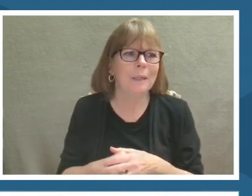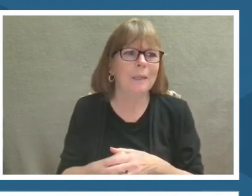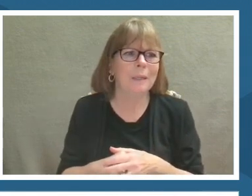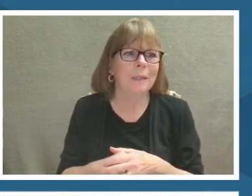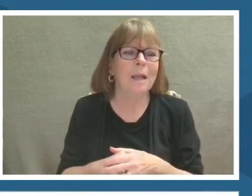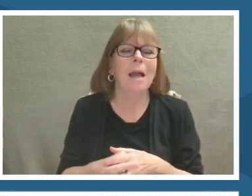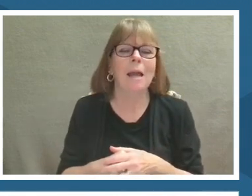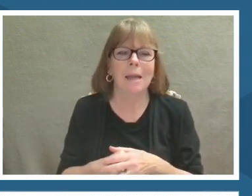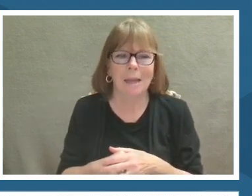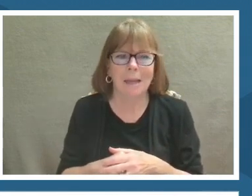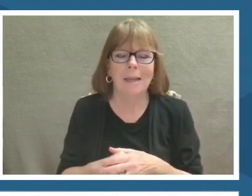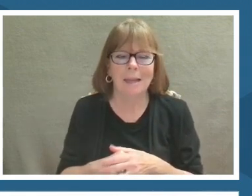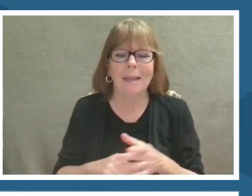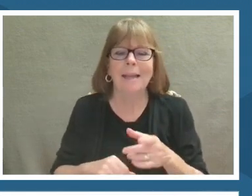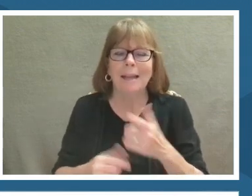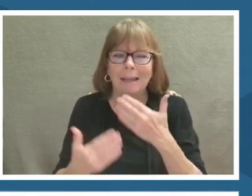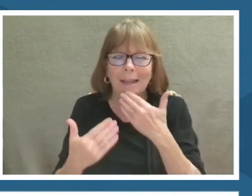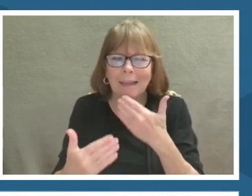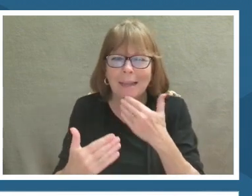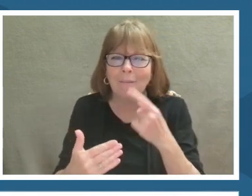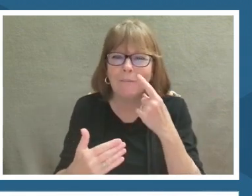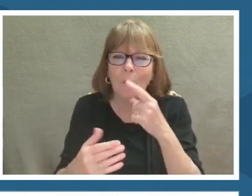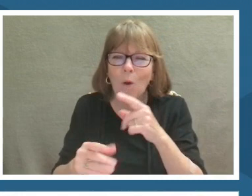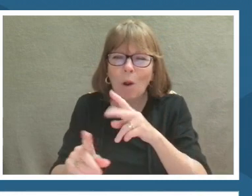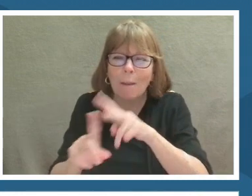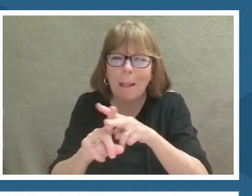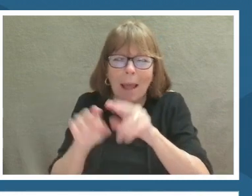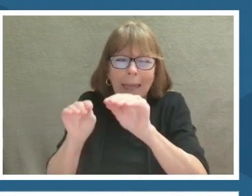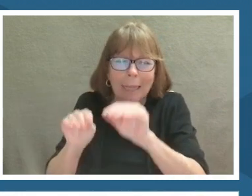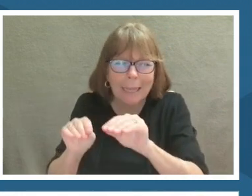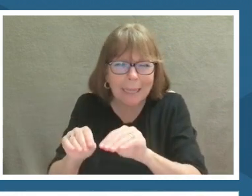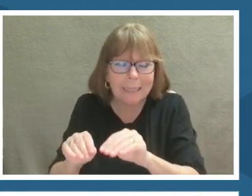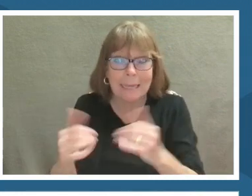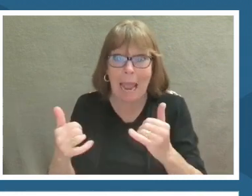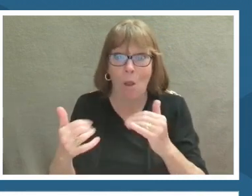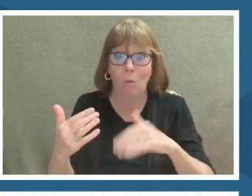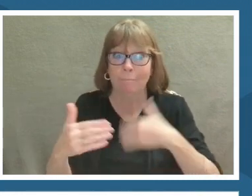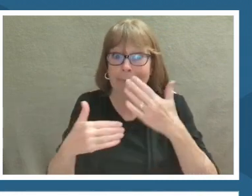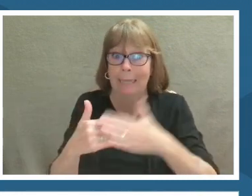applying these great so we'll go to the next question